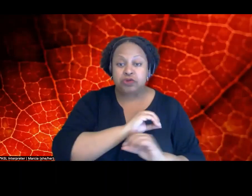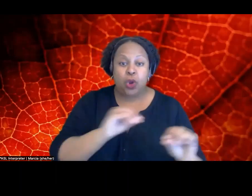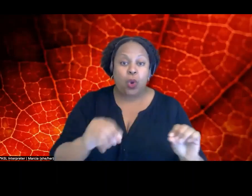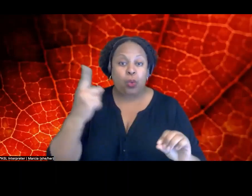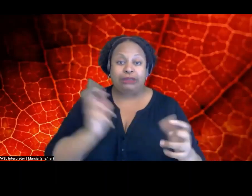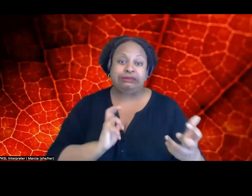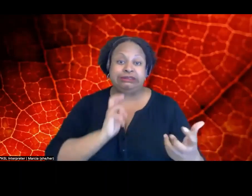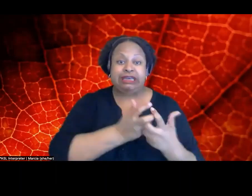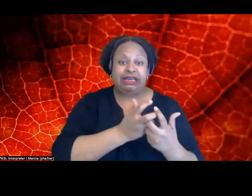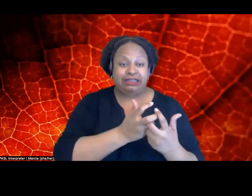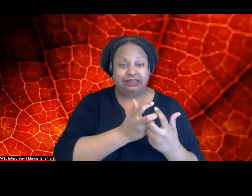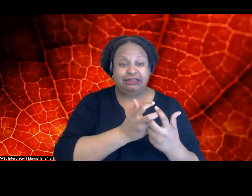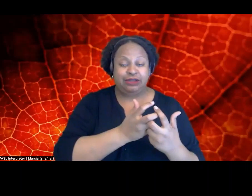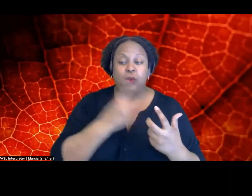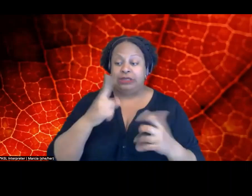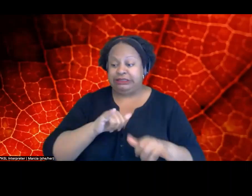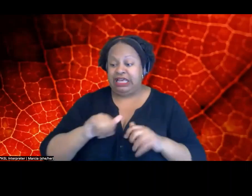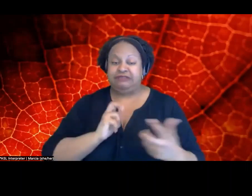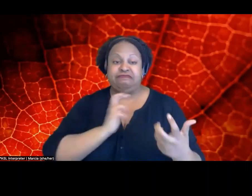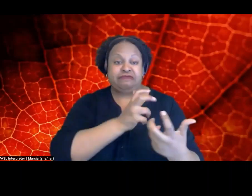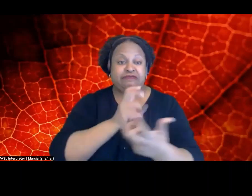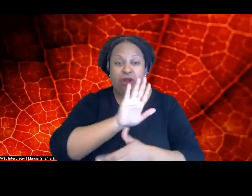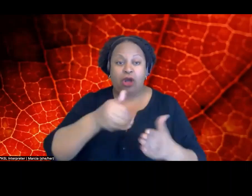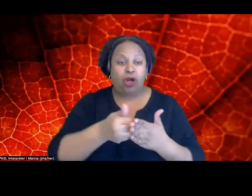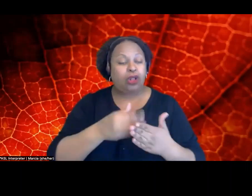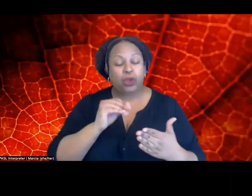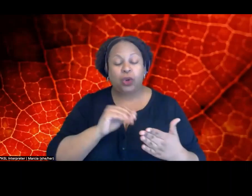It is only one size fits one.